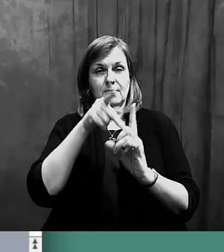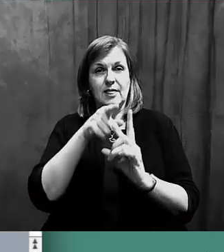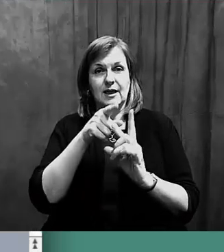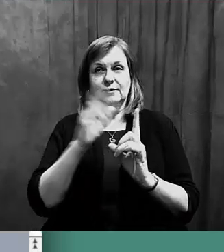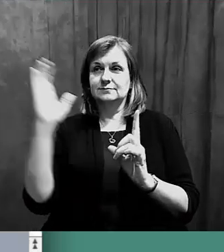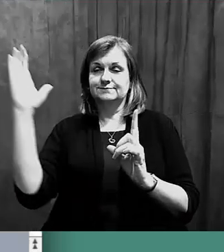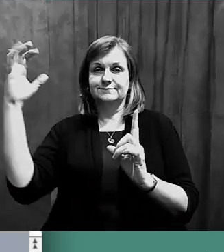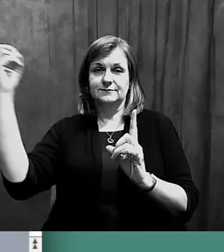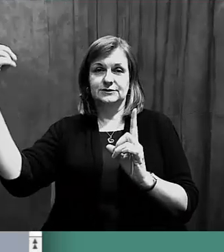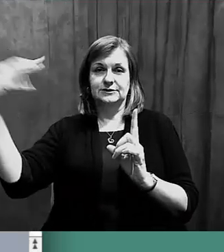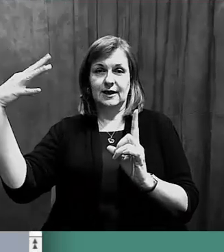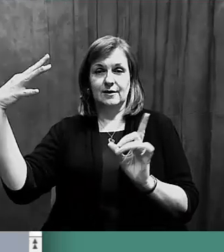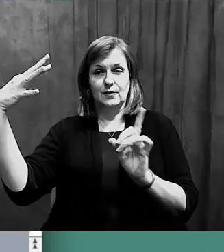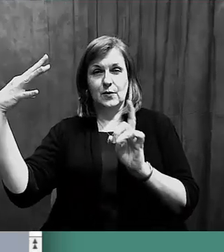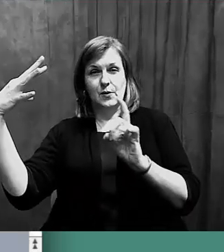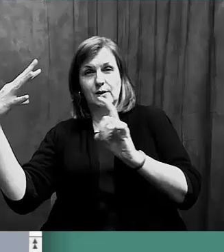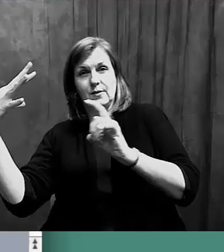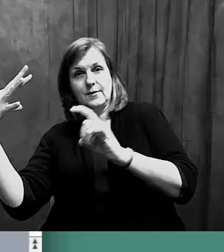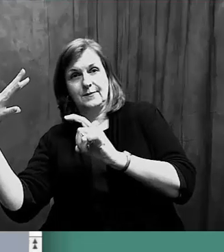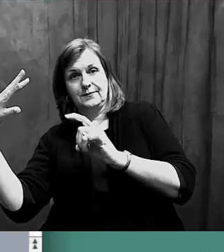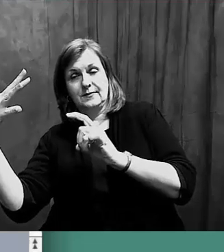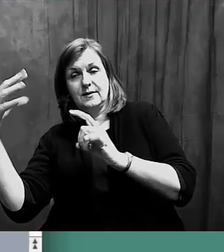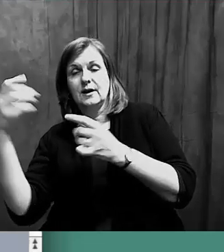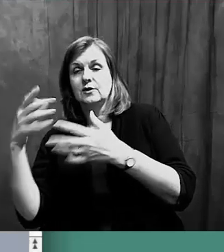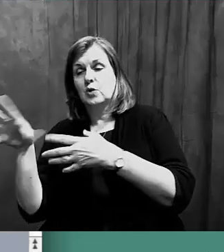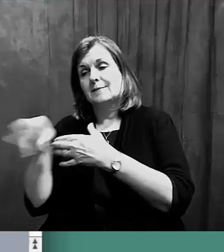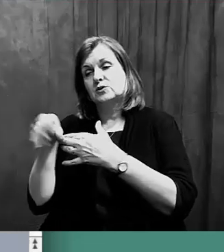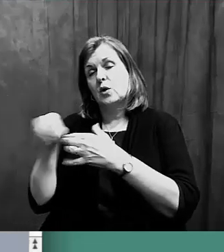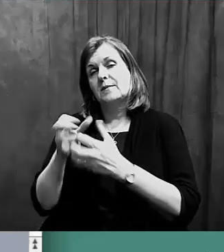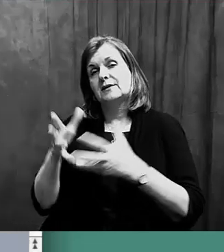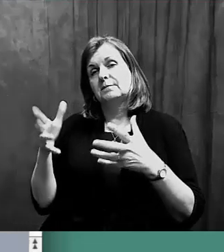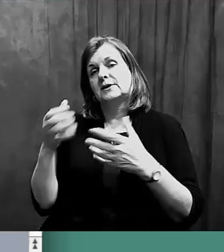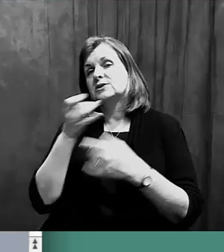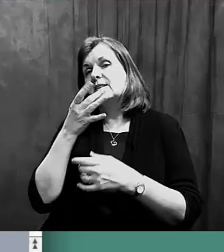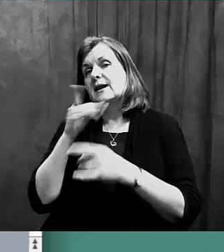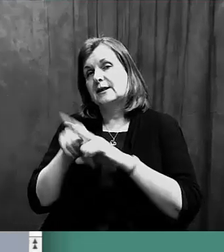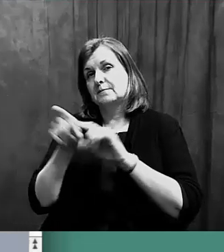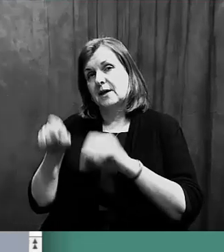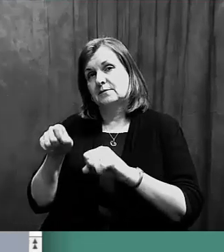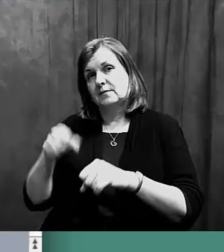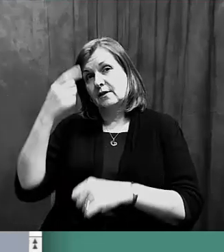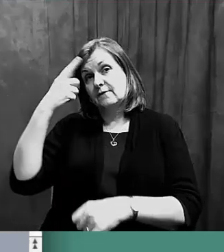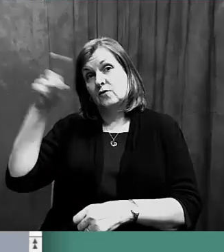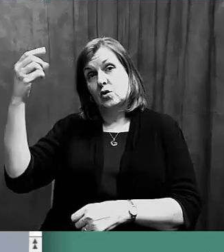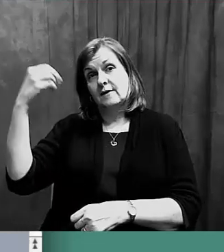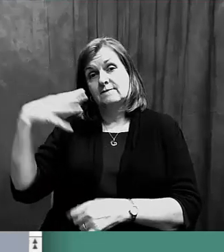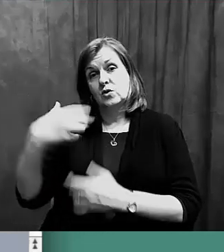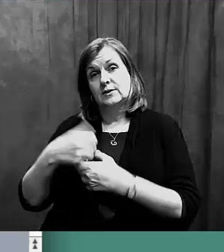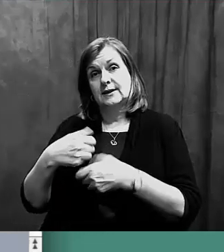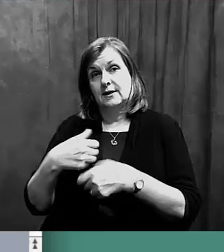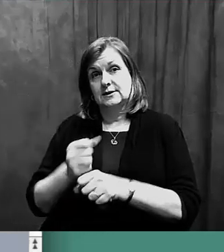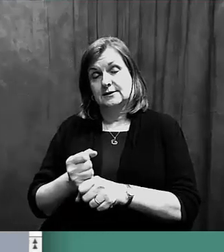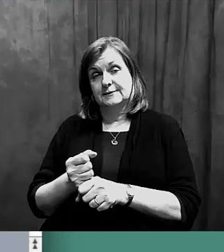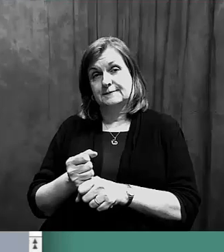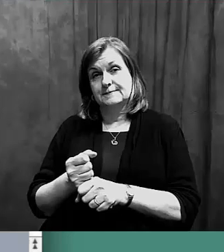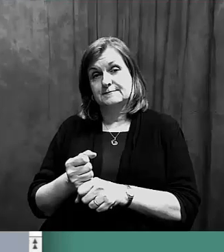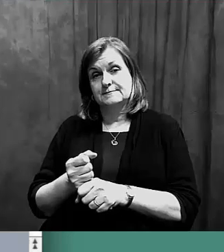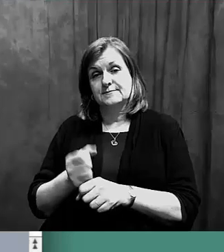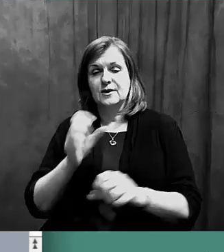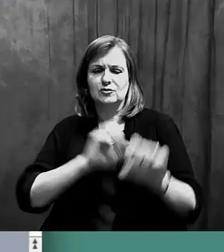they will start to move towards the light of that window to absorb as much light is possible for photosynthesis